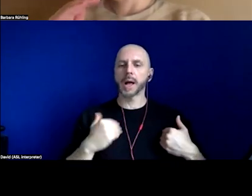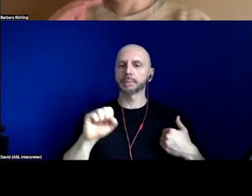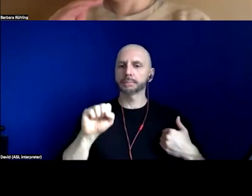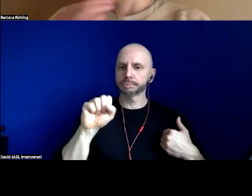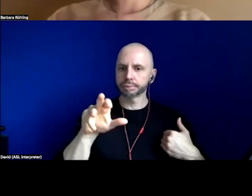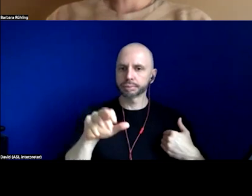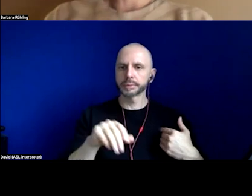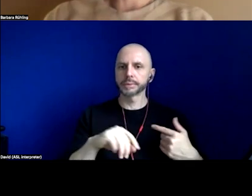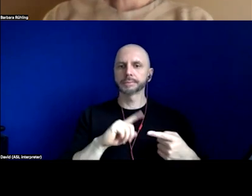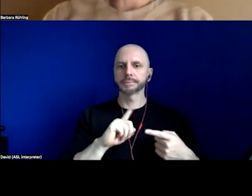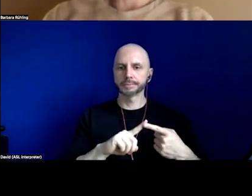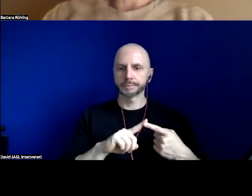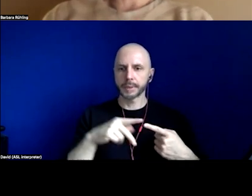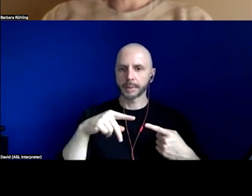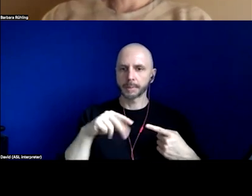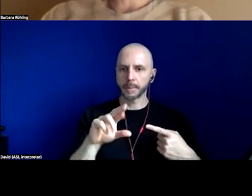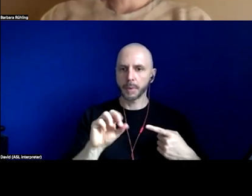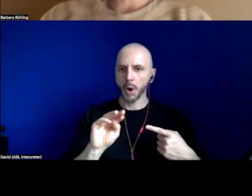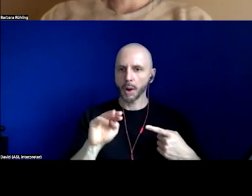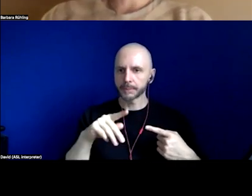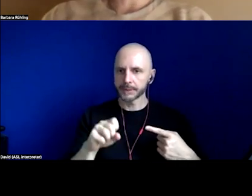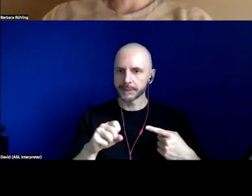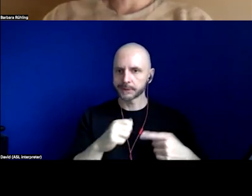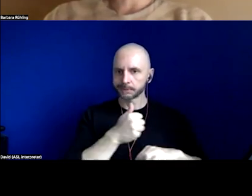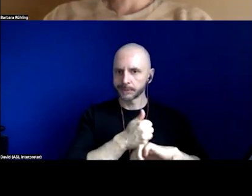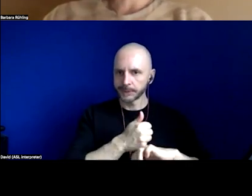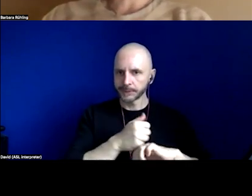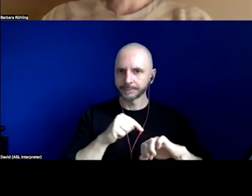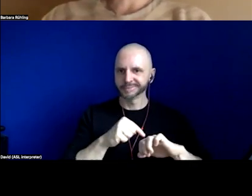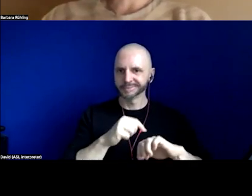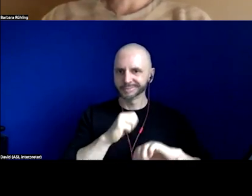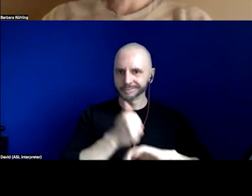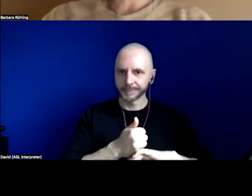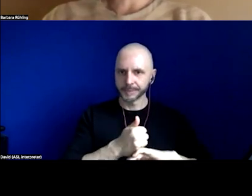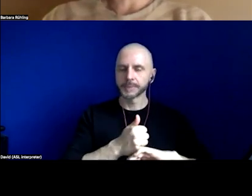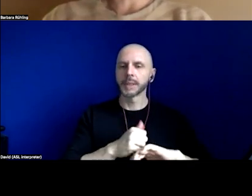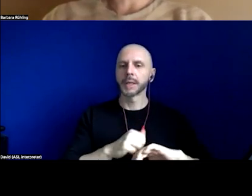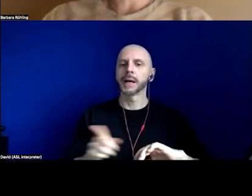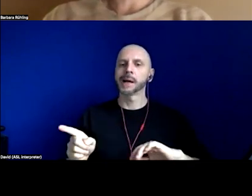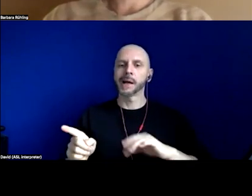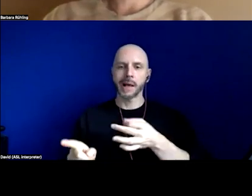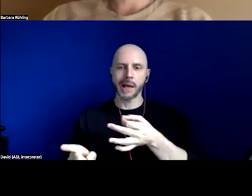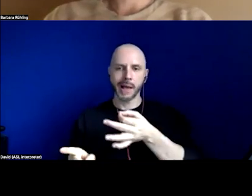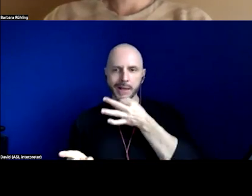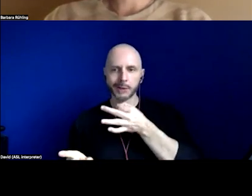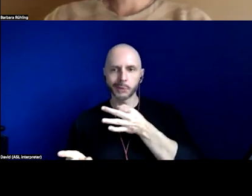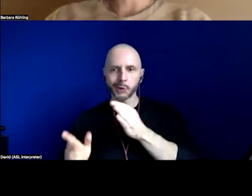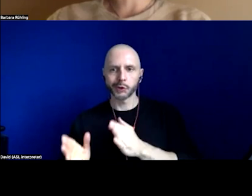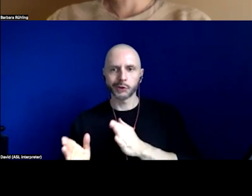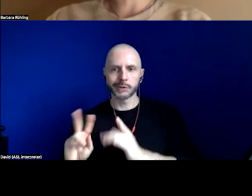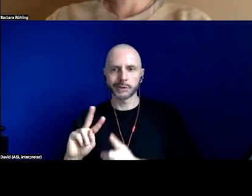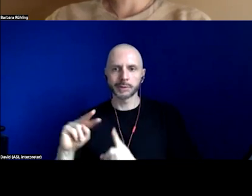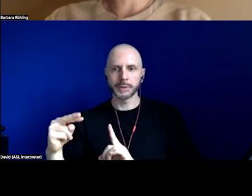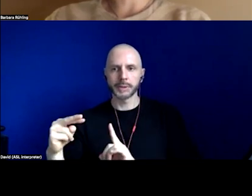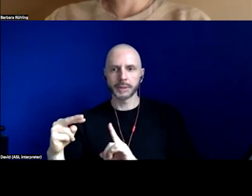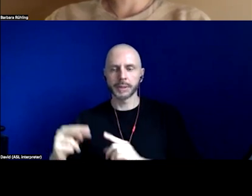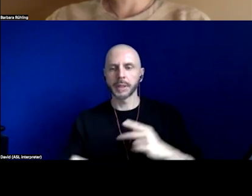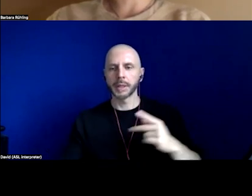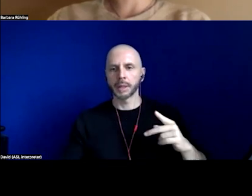etc. Our experts felt like these were very much less intuitive than that kind